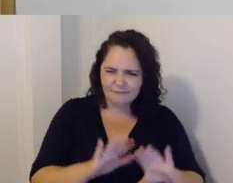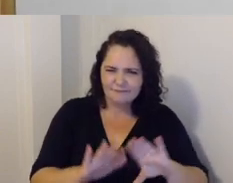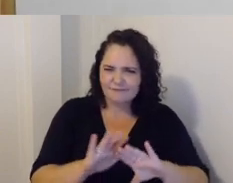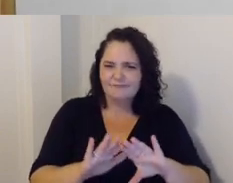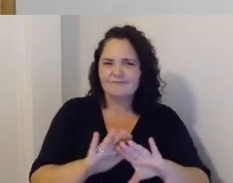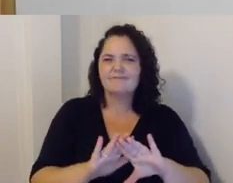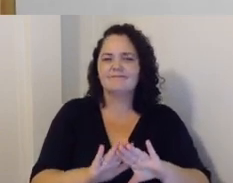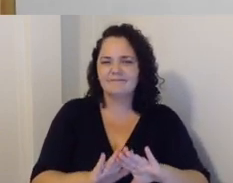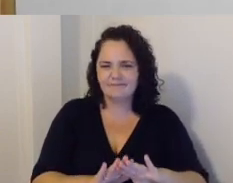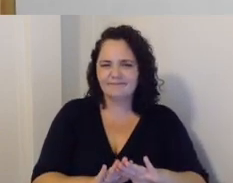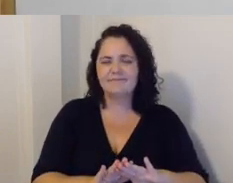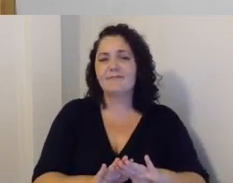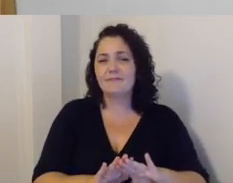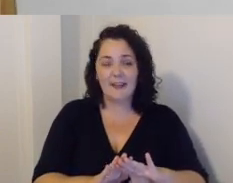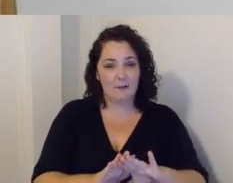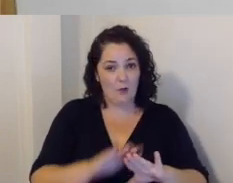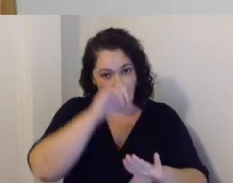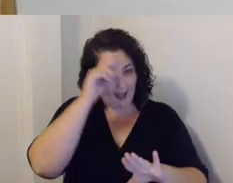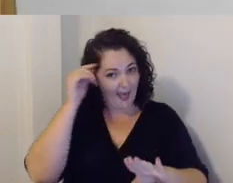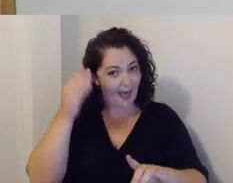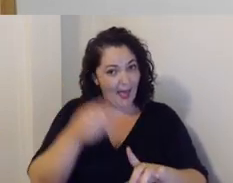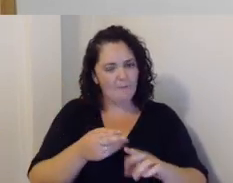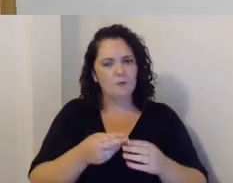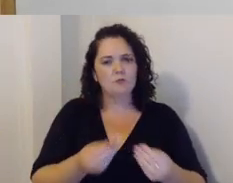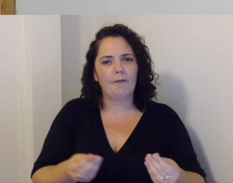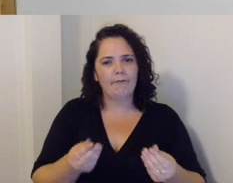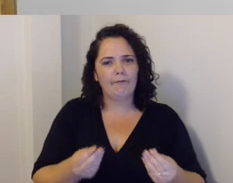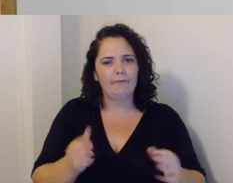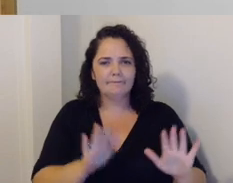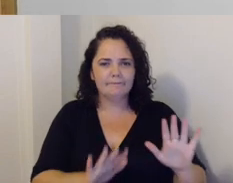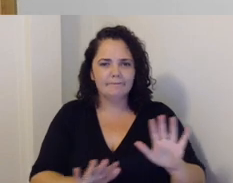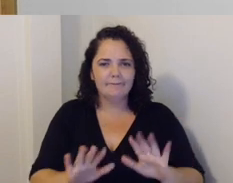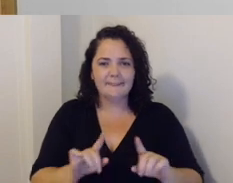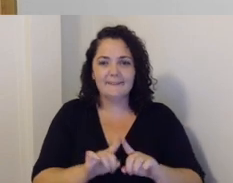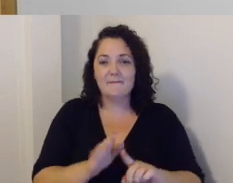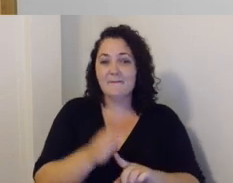that beautiful kind of ethereal softness that we saw in the other paintings that we were looking at